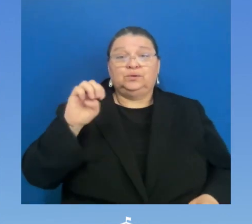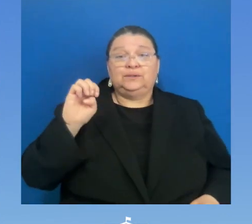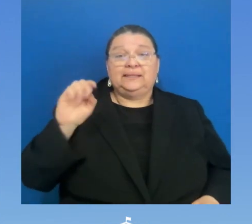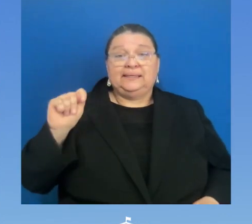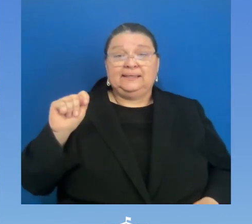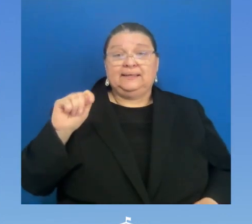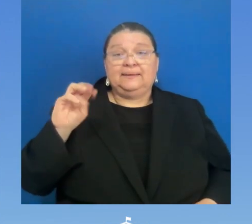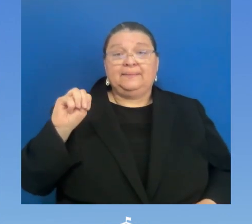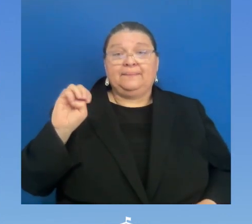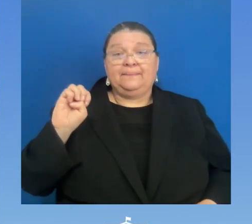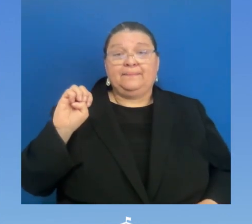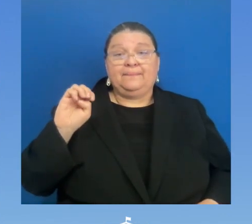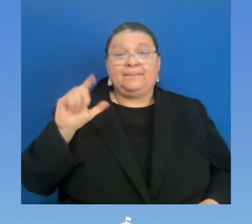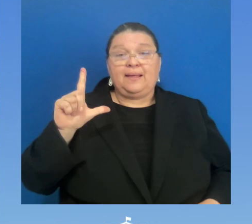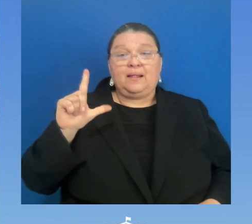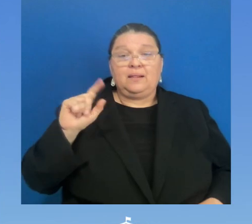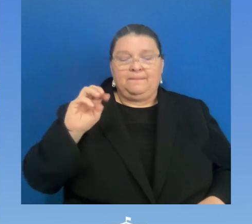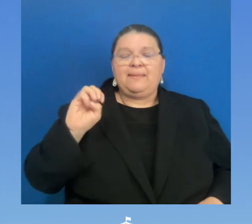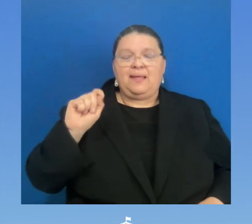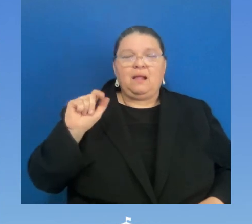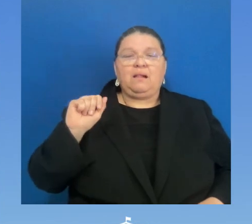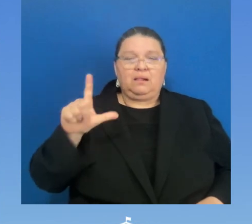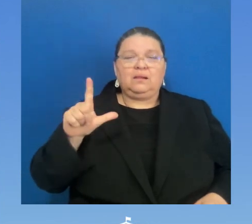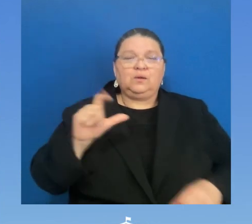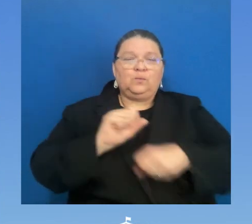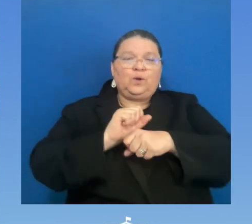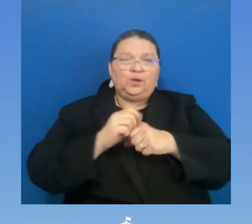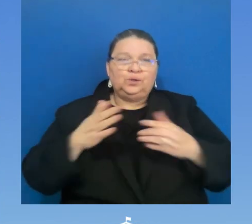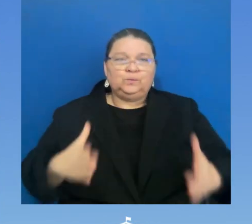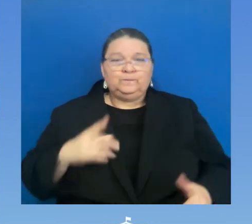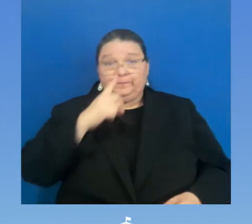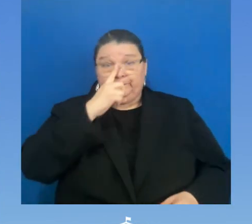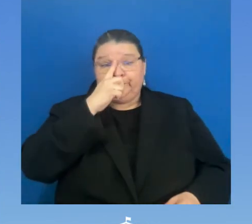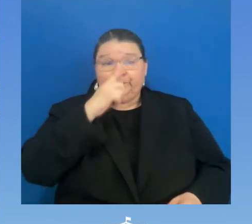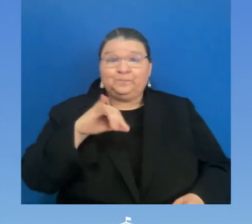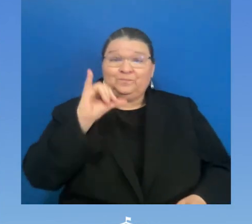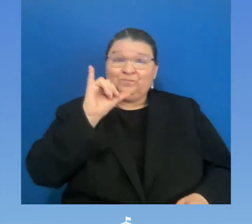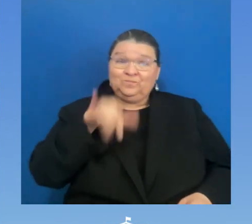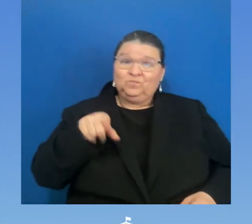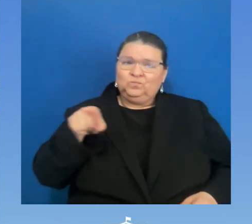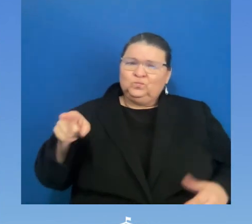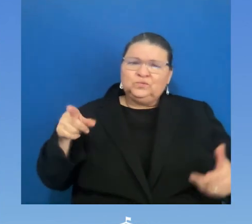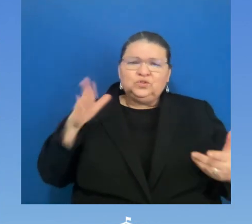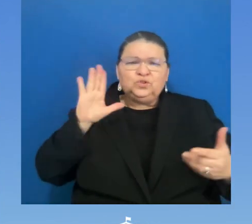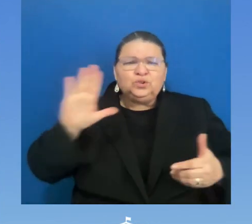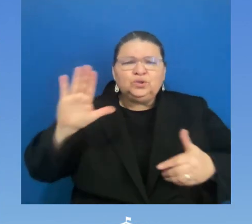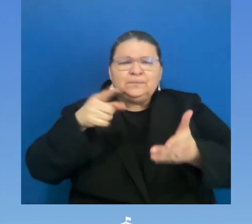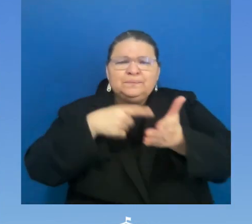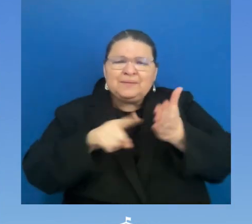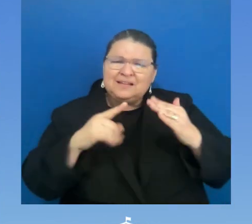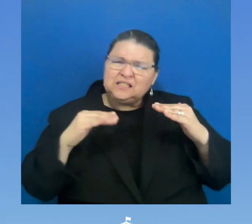and she got paid exactly the same as her male counterpart. Doing exactly the same work because the collective bargaining says